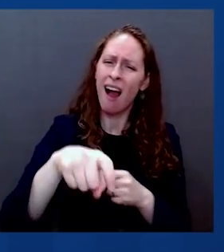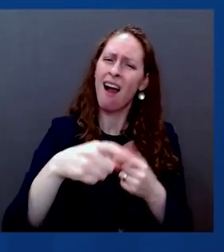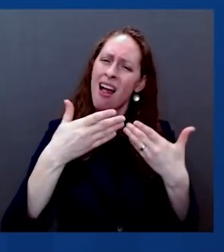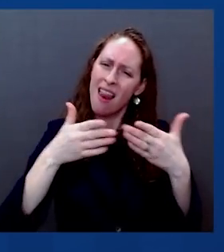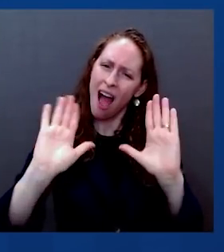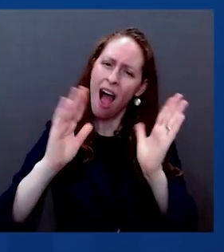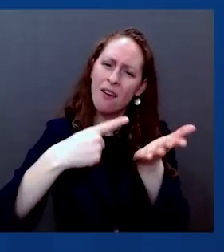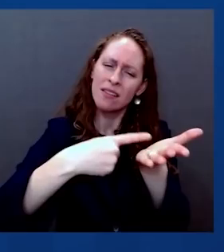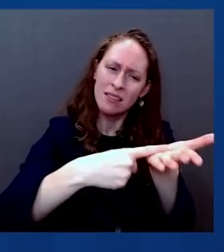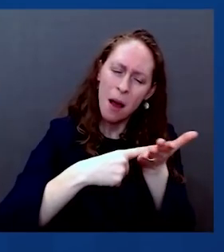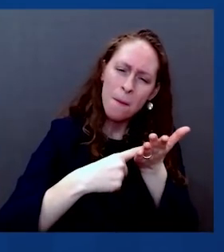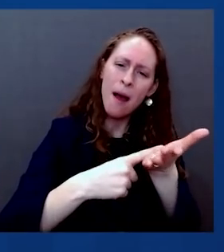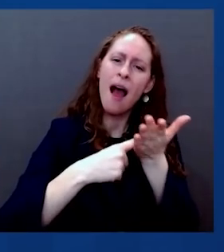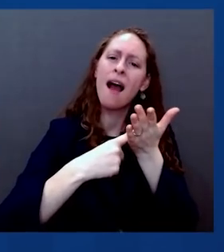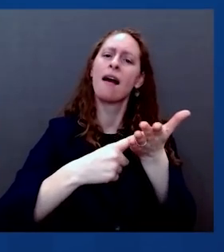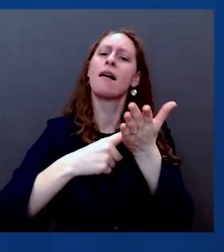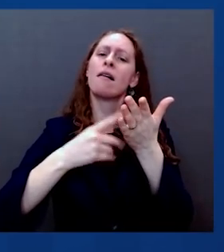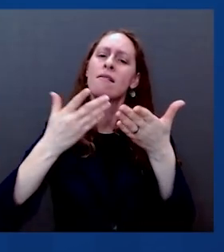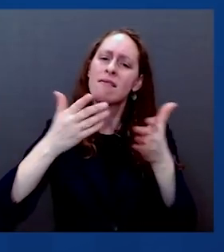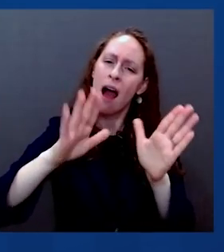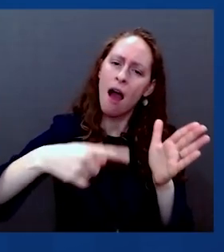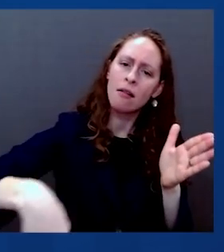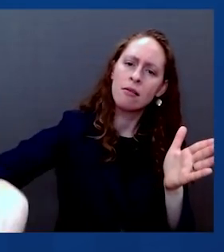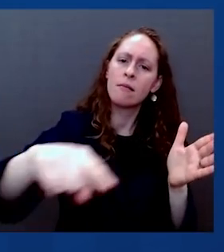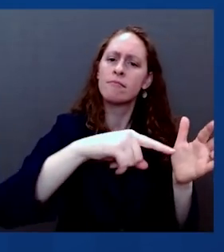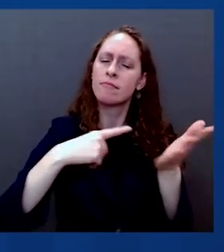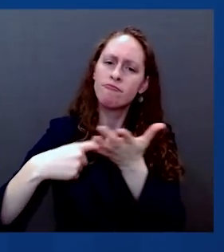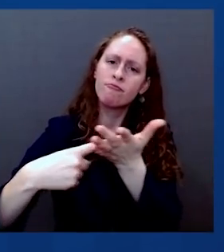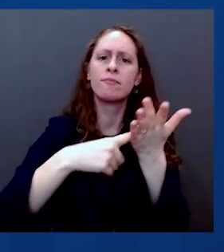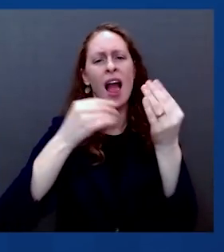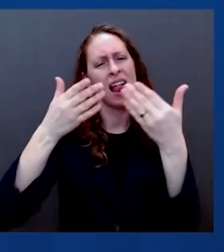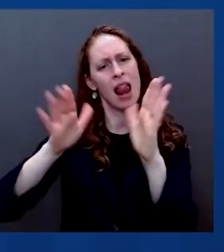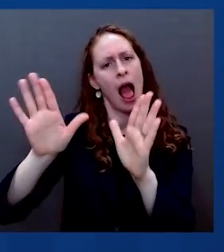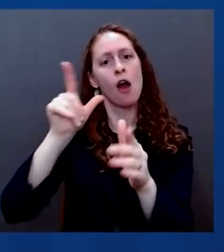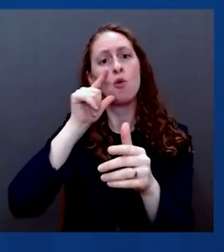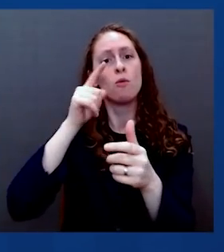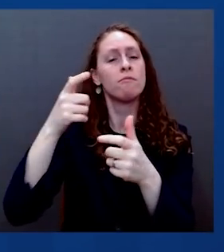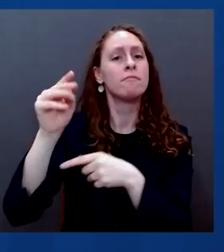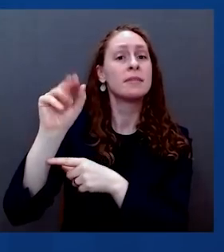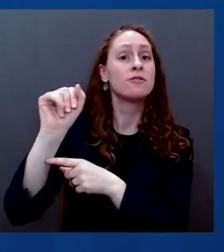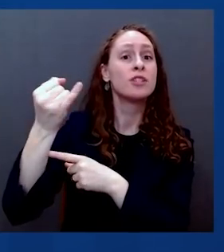And if that bare minimum is blocked, we have no option but to change the Senate rules,